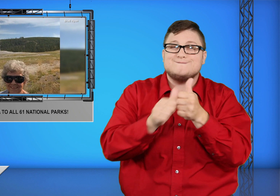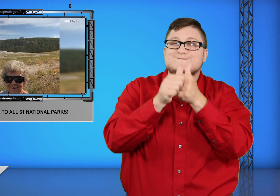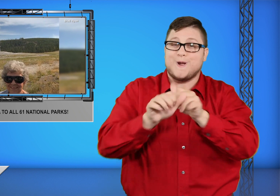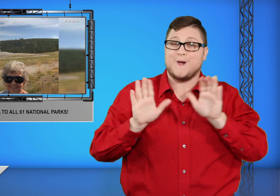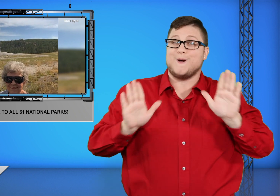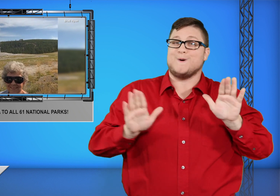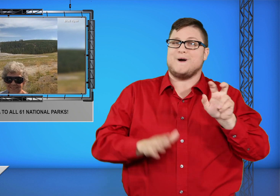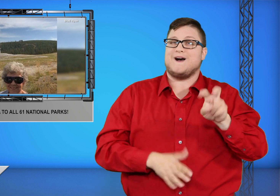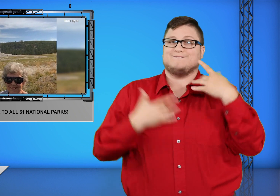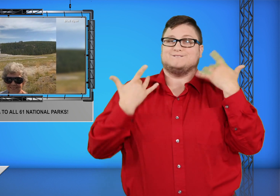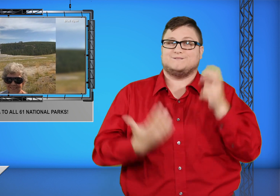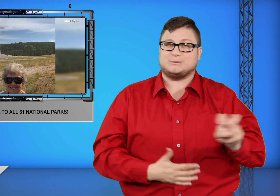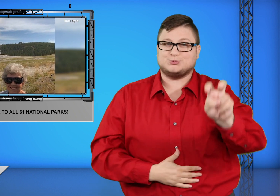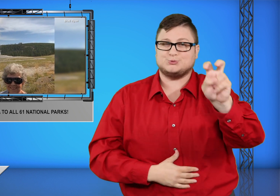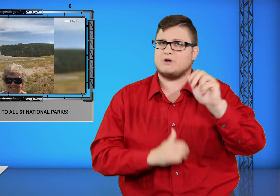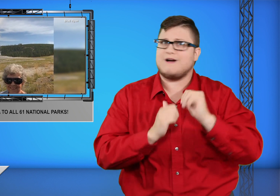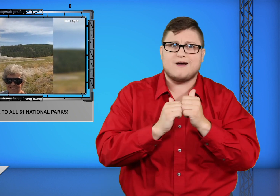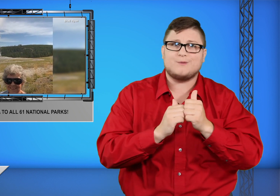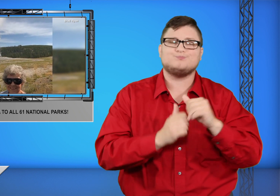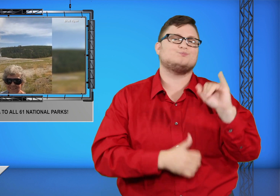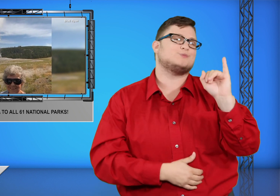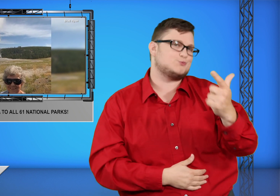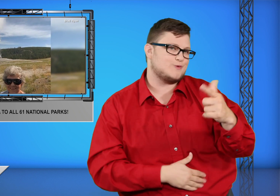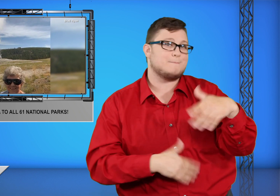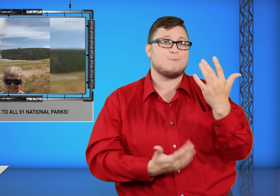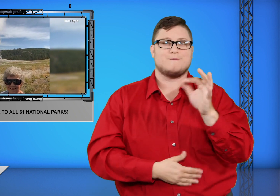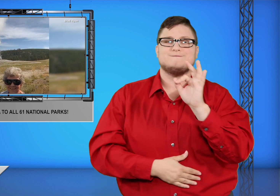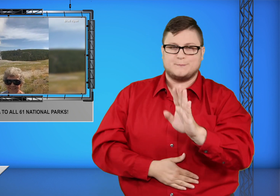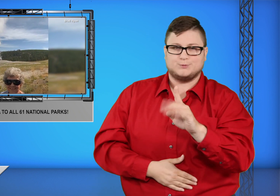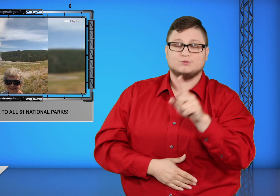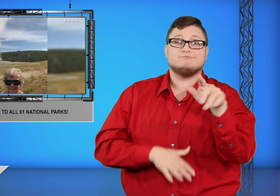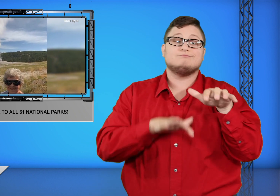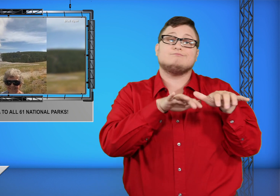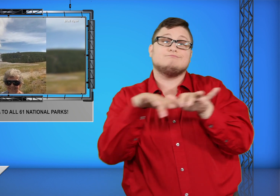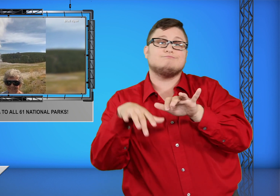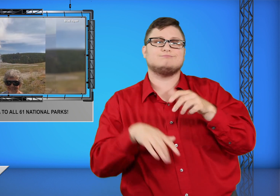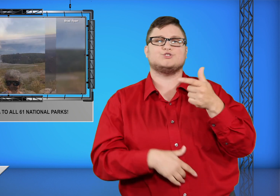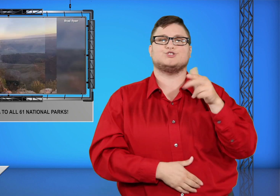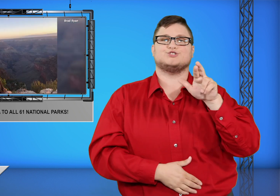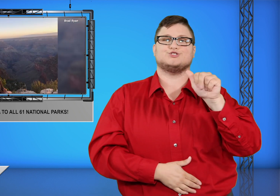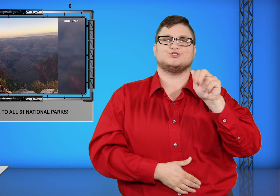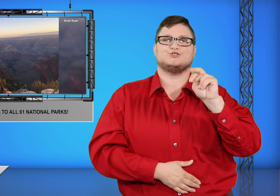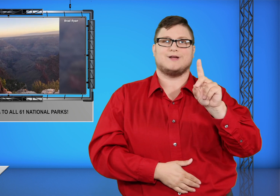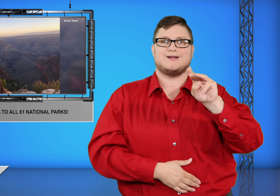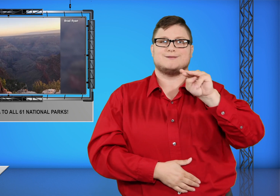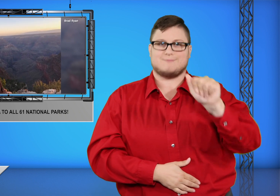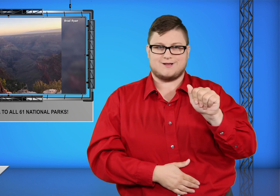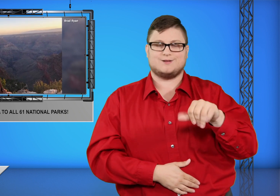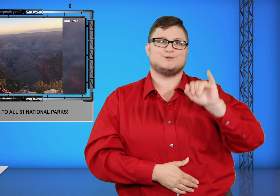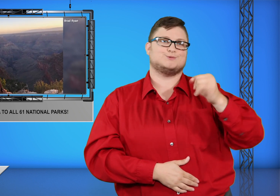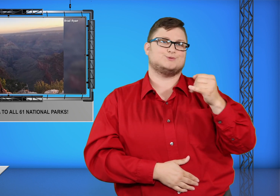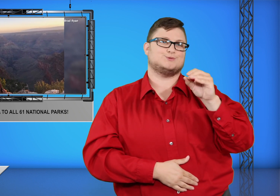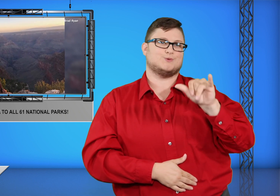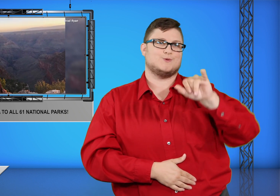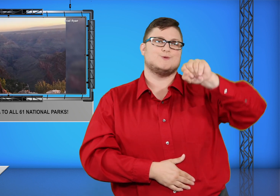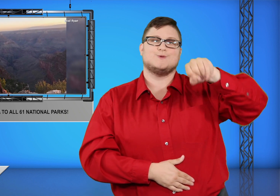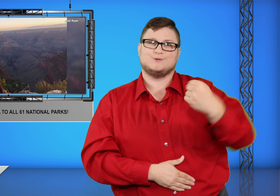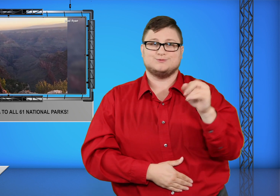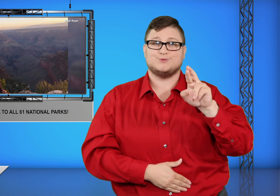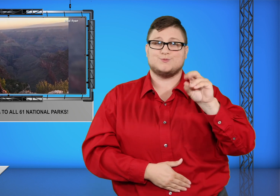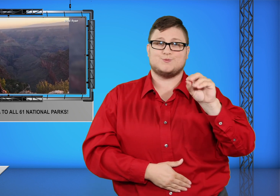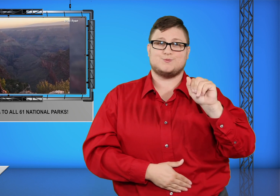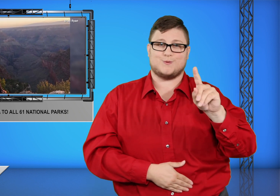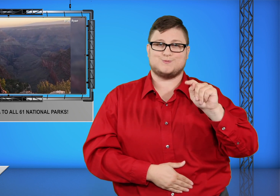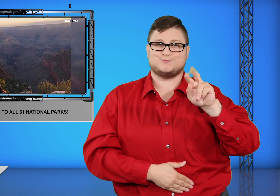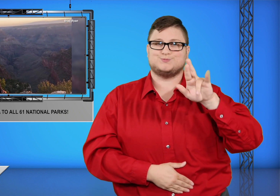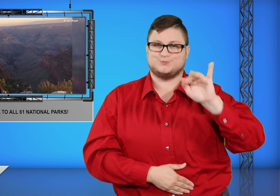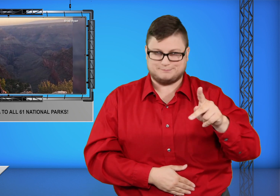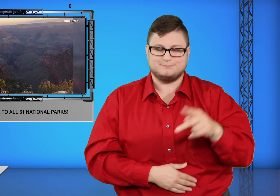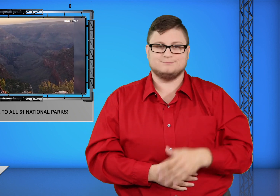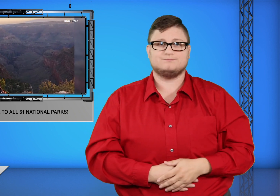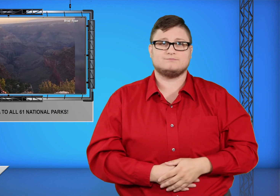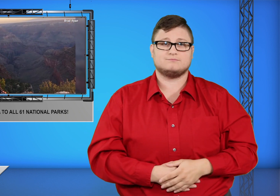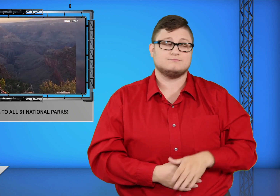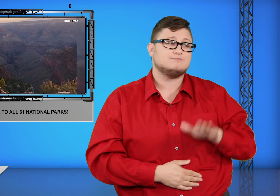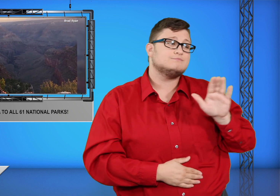You can follow their adventures on Instagram or Facebook. Look for "Grandma Joy's Road Trip."